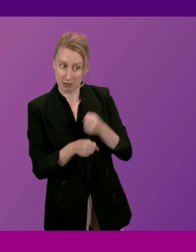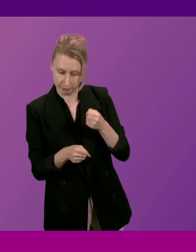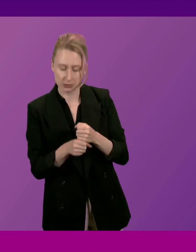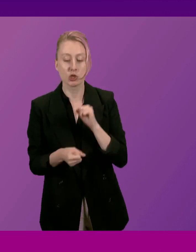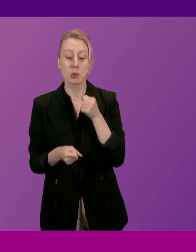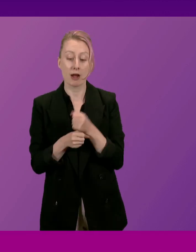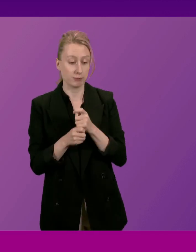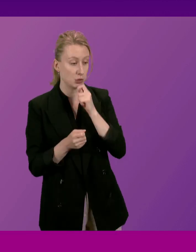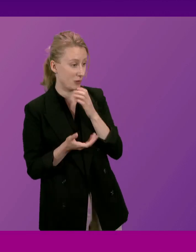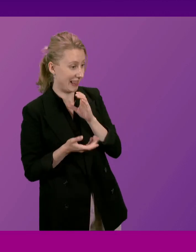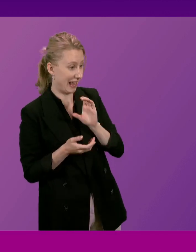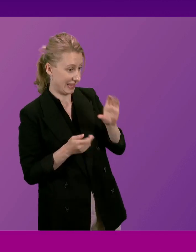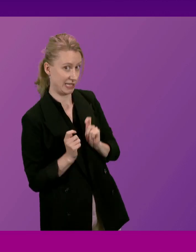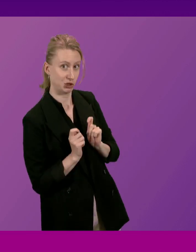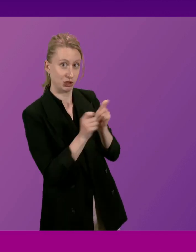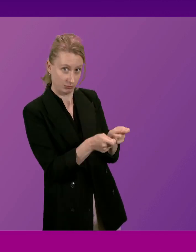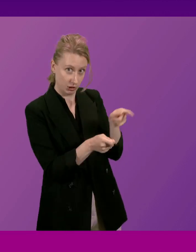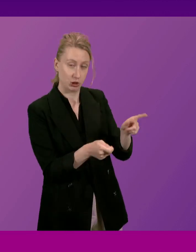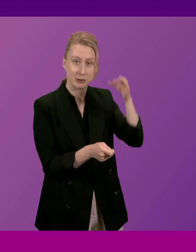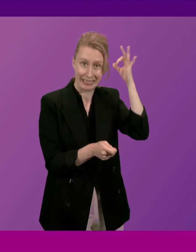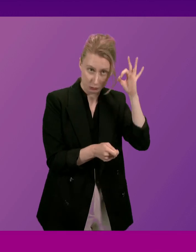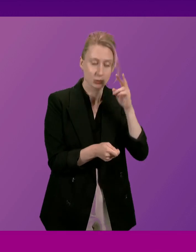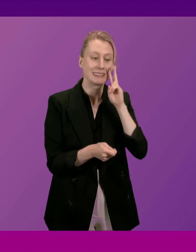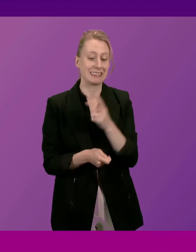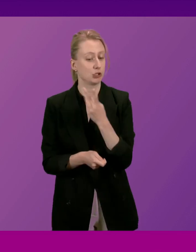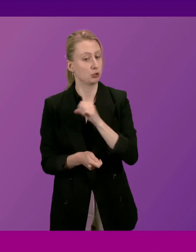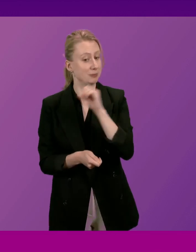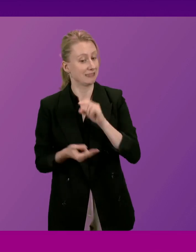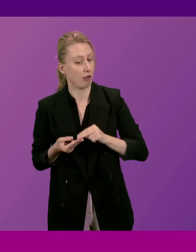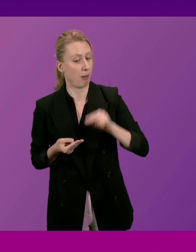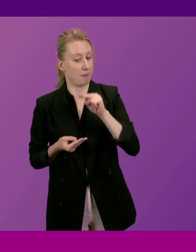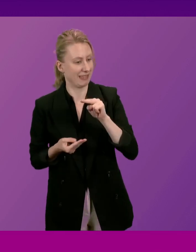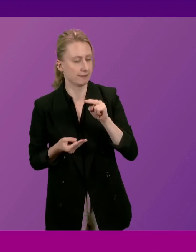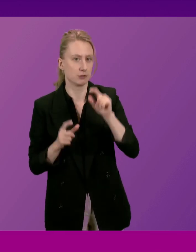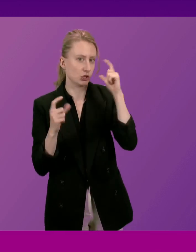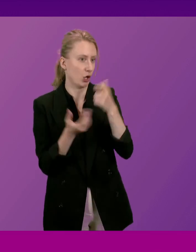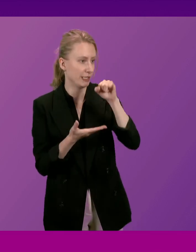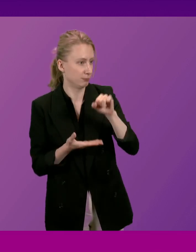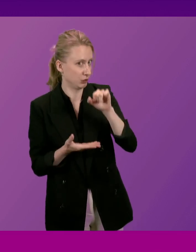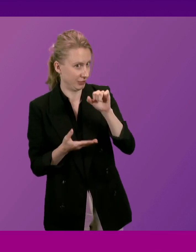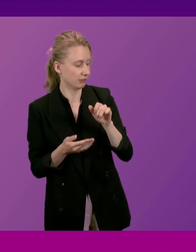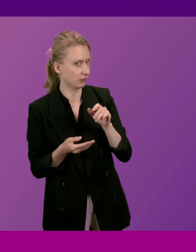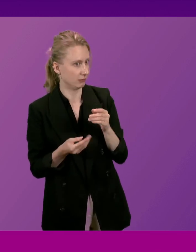to the funding council, which has seen a 2 per cent uplift in the resource allocation